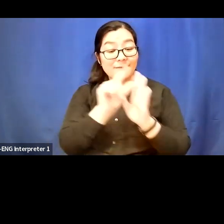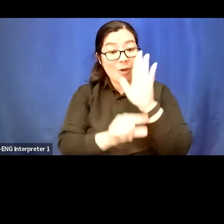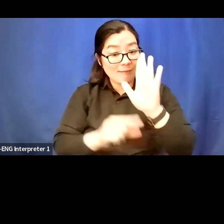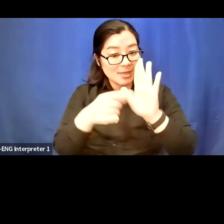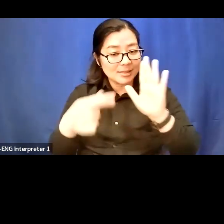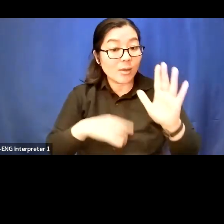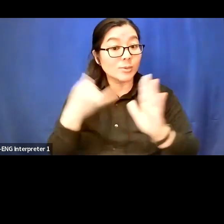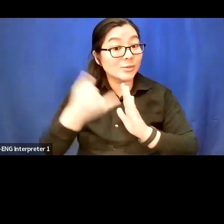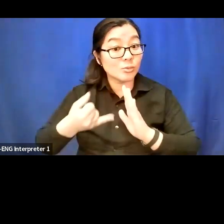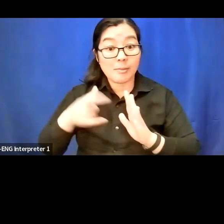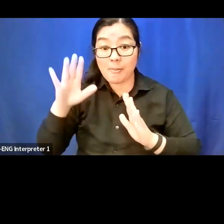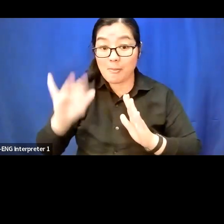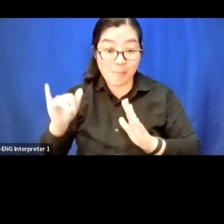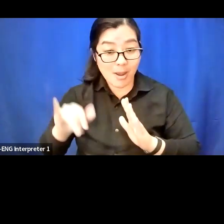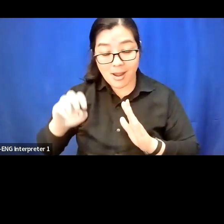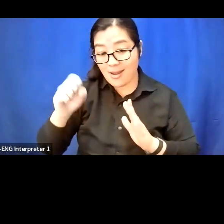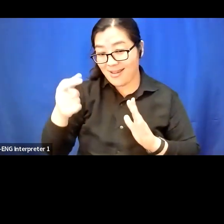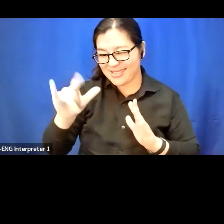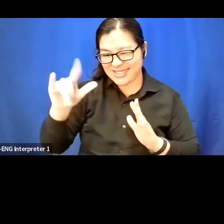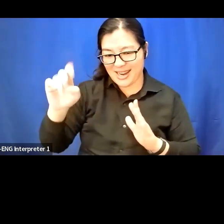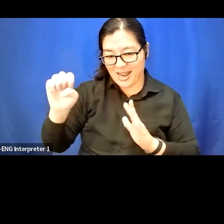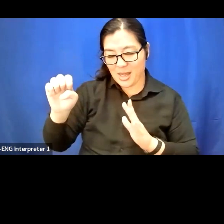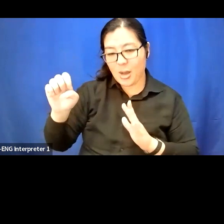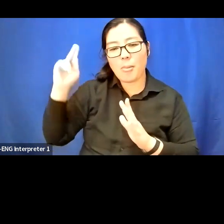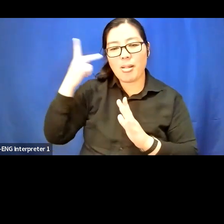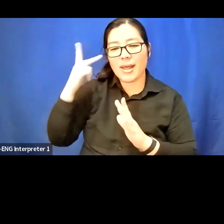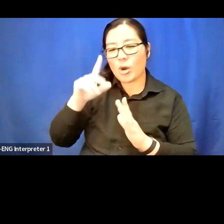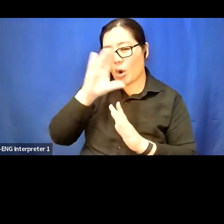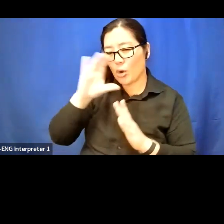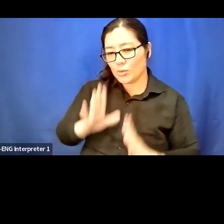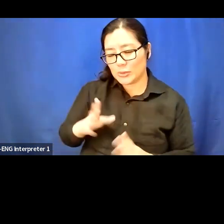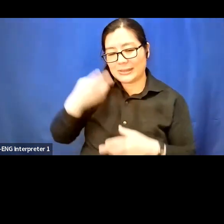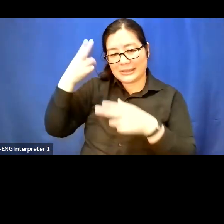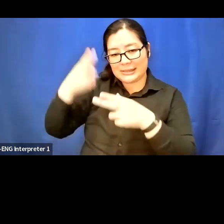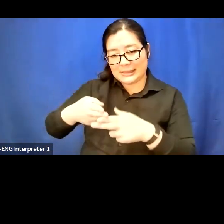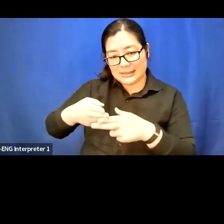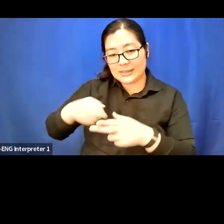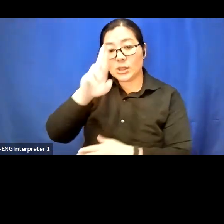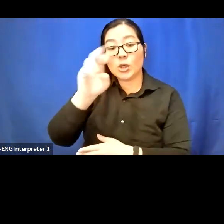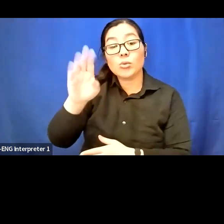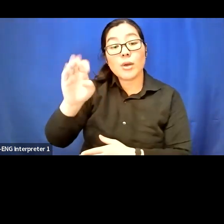by the exiled political cartoonist named Rebel Pepper,